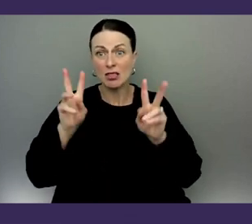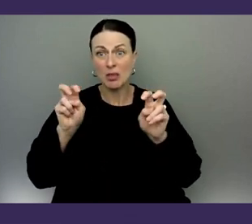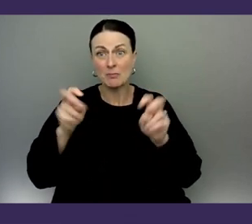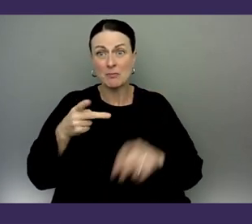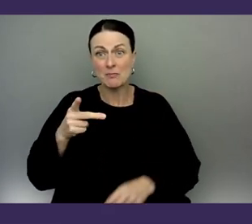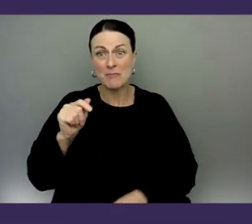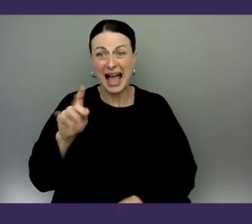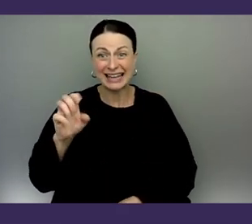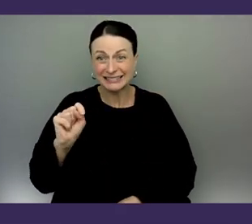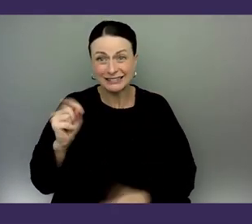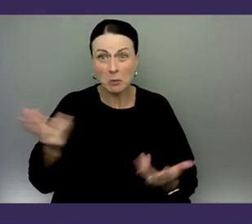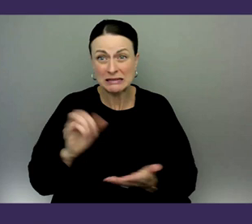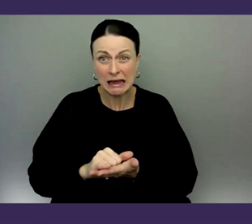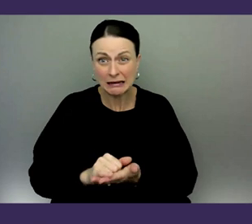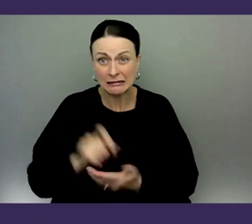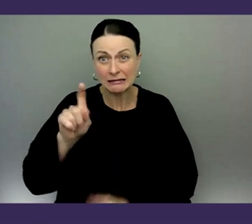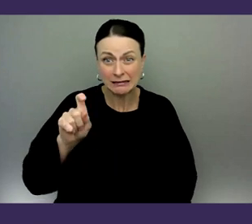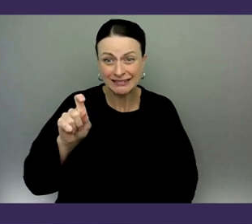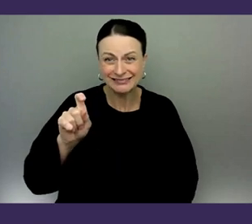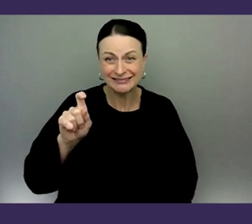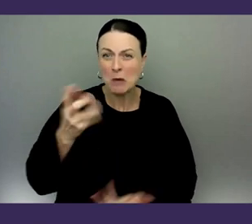and what things are included in that?